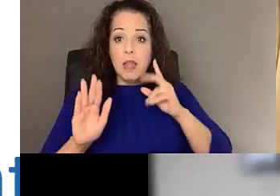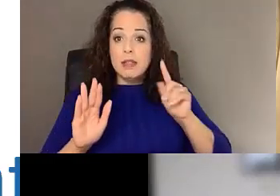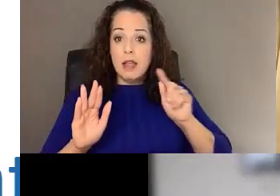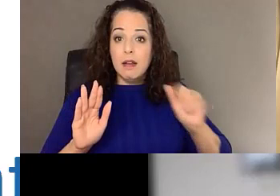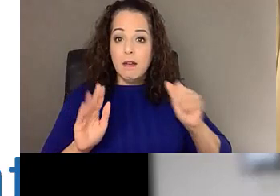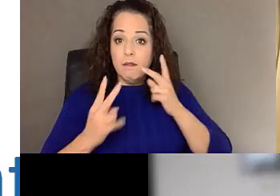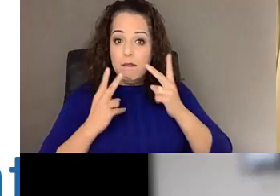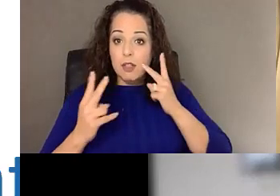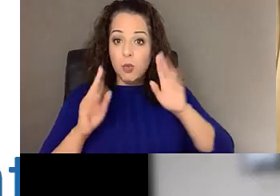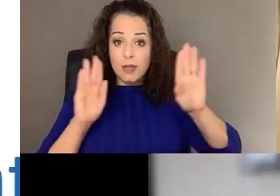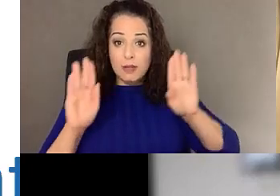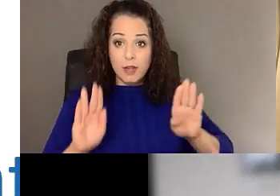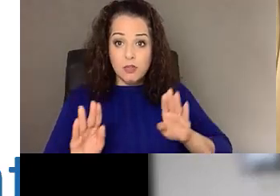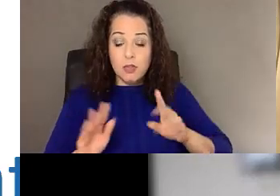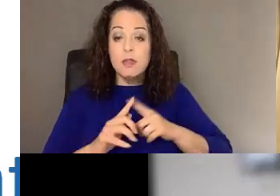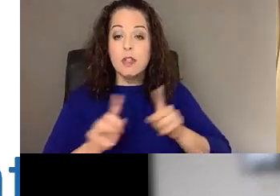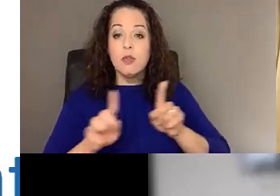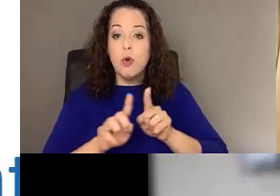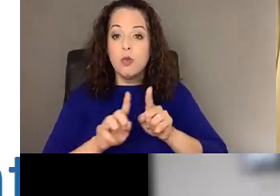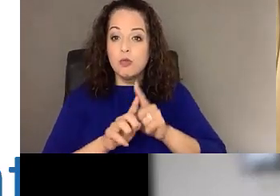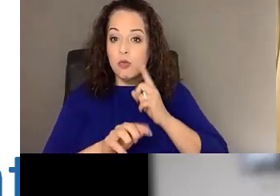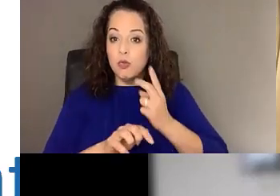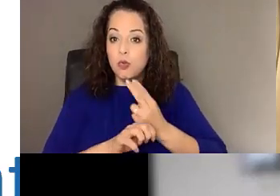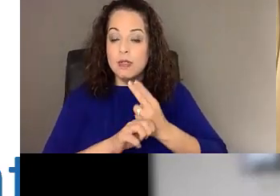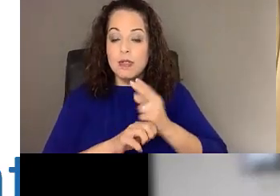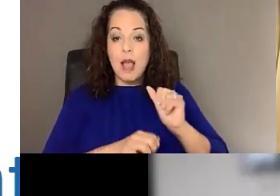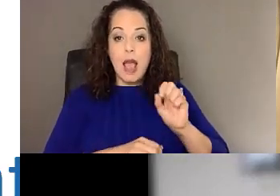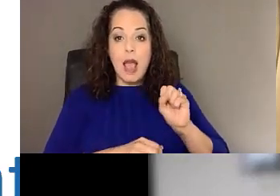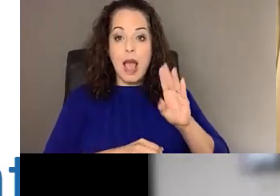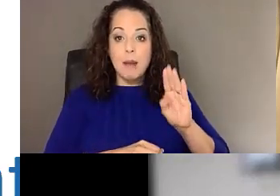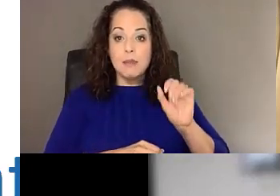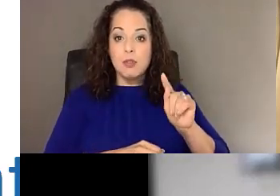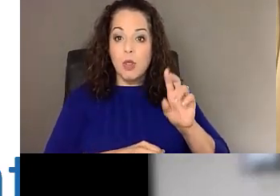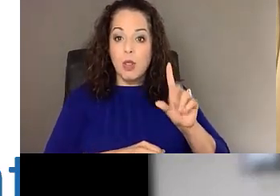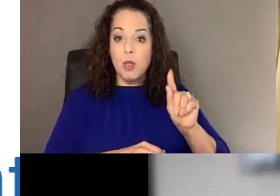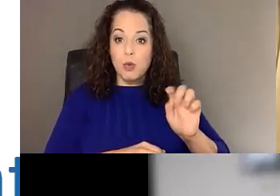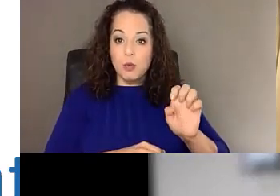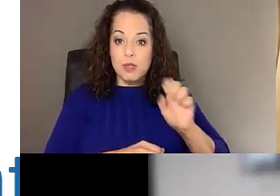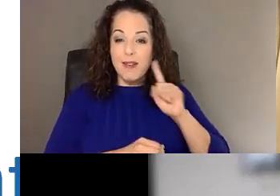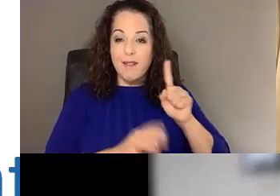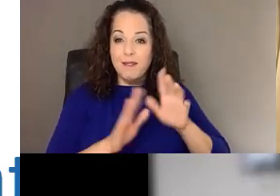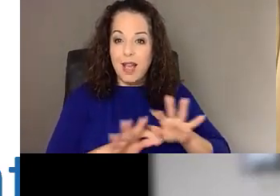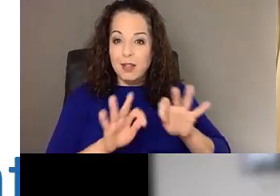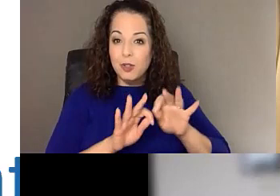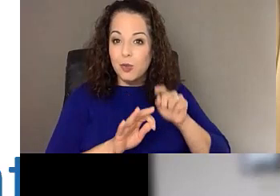They also used absolute judgment questions, so estimating the value within a data visualization.